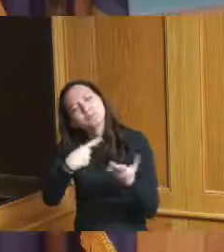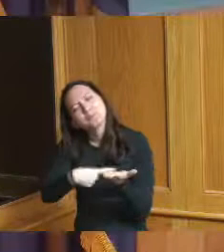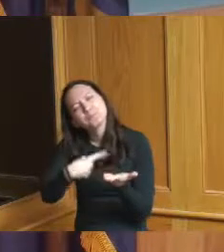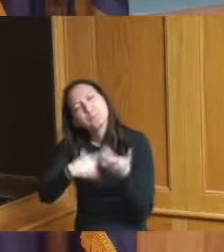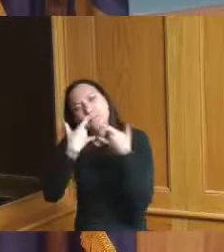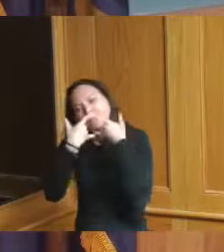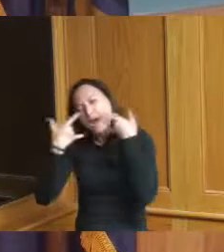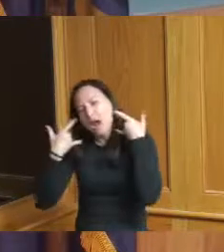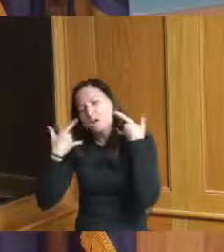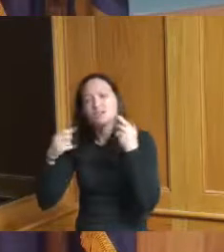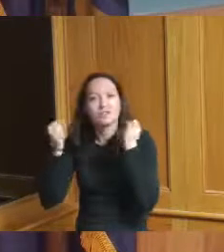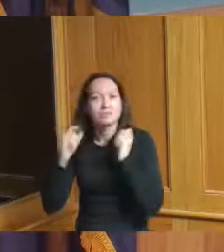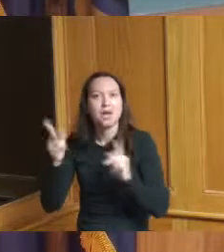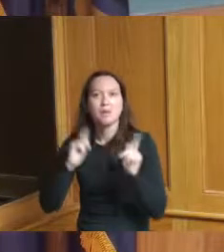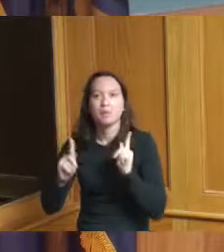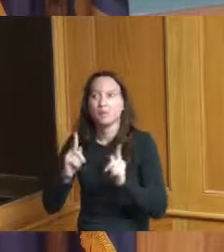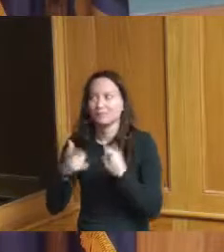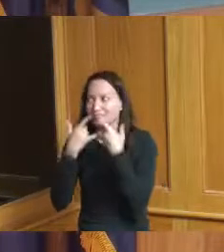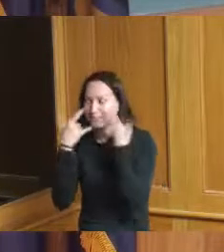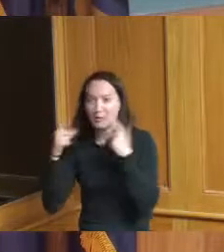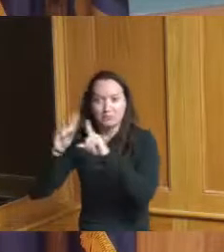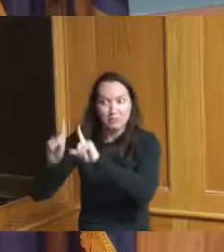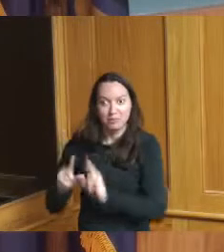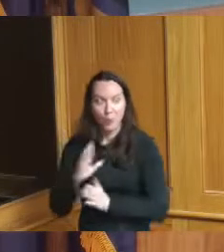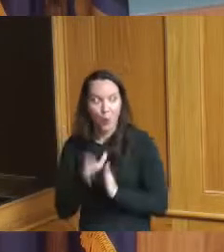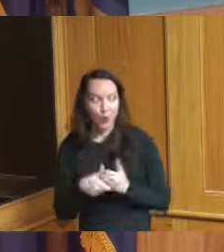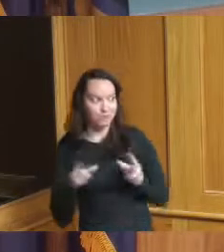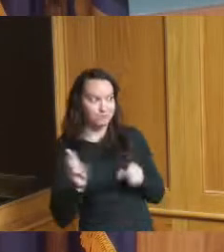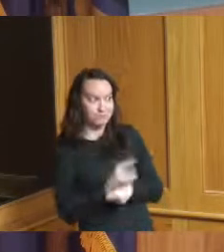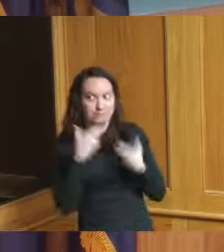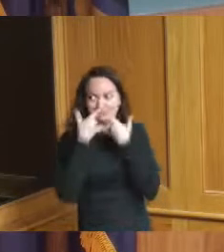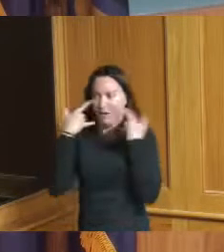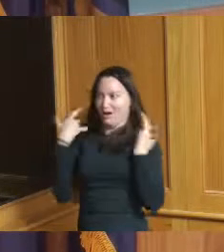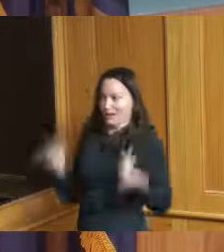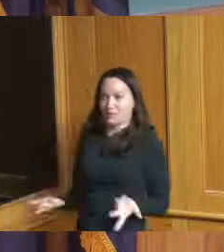know we got a lot of people running around with mass we all are but now do we have to get the